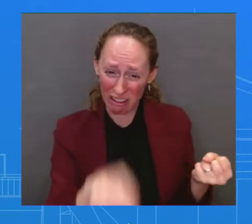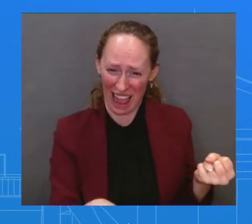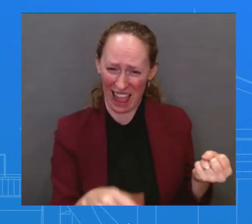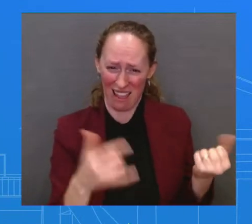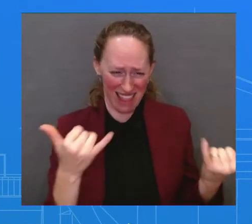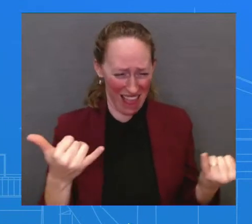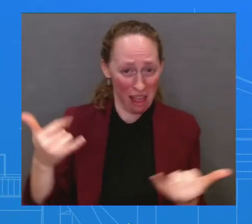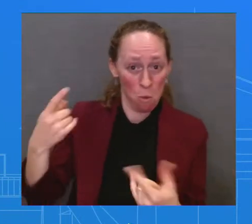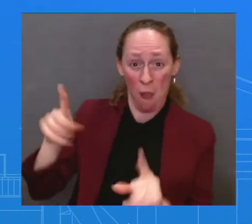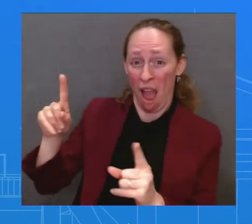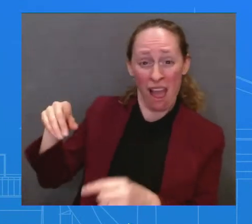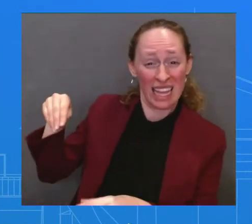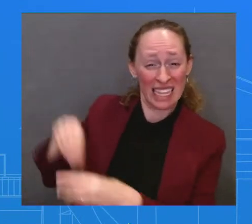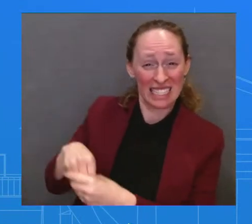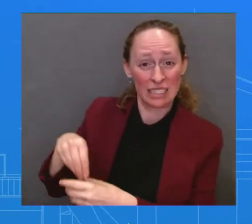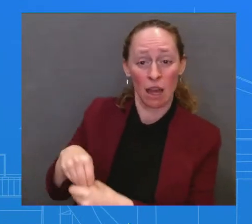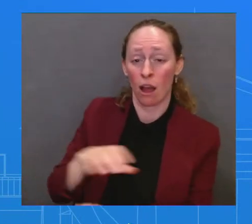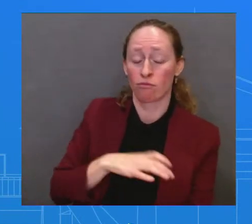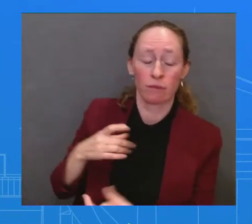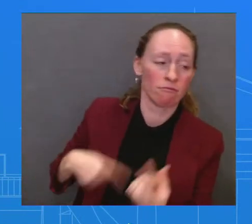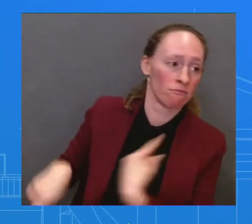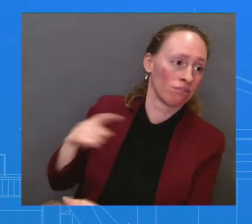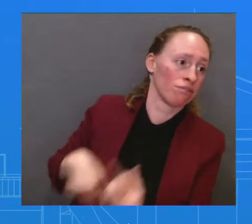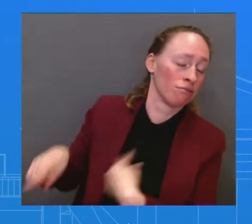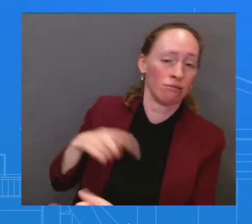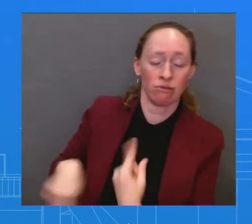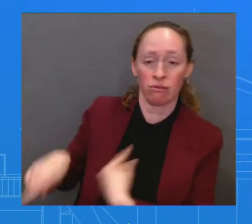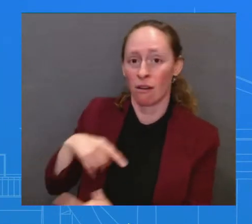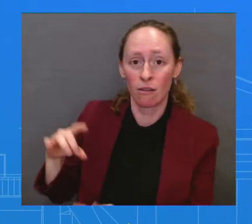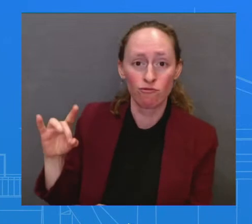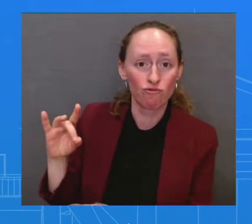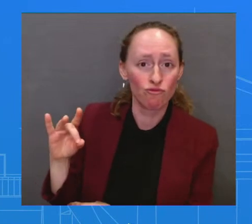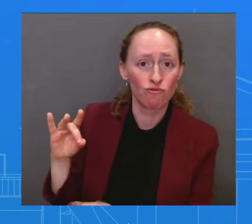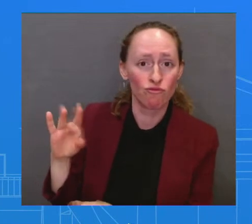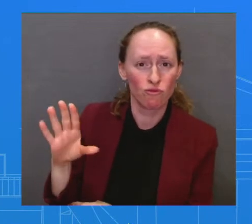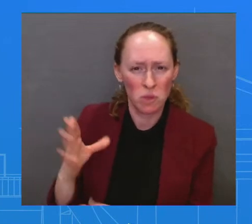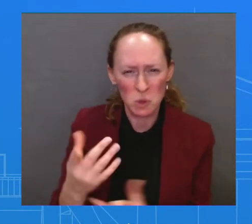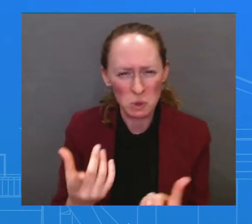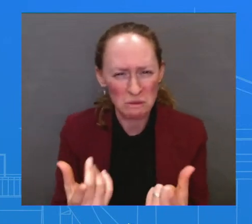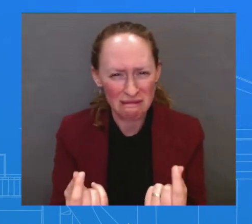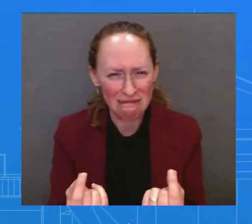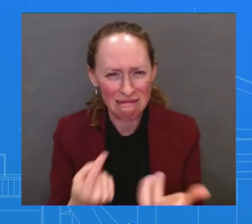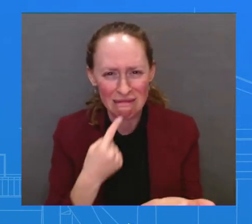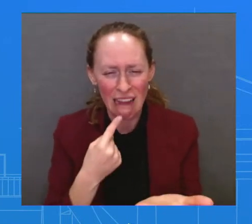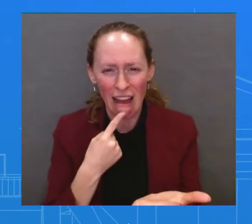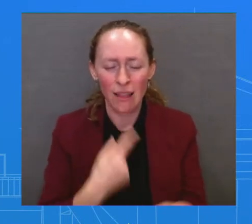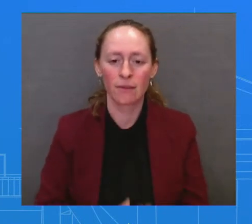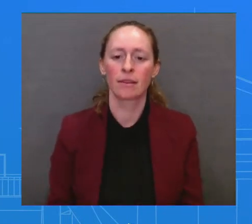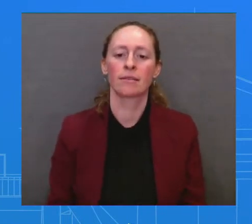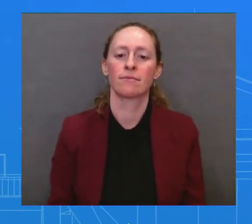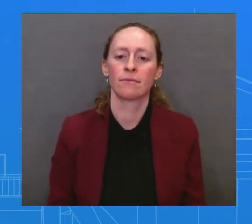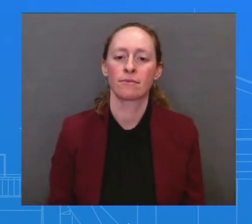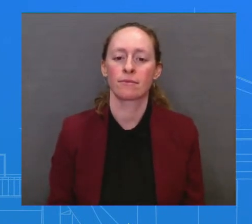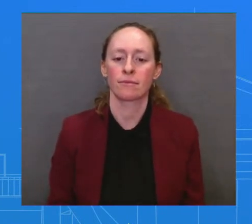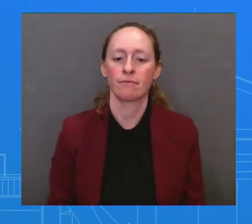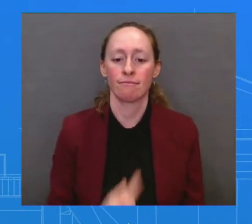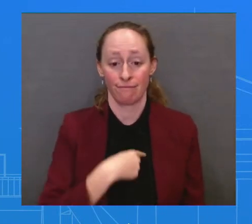to explain to democratically elected leaders in Europe -- frankly, even to autocrats -- is politics.